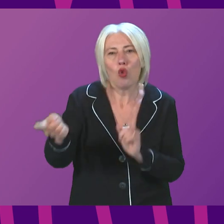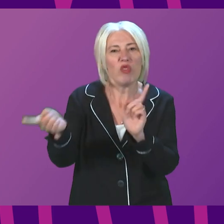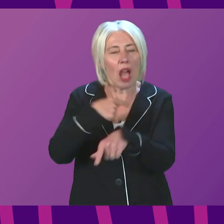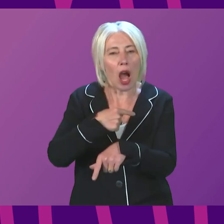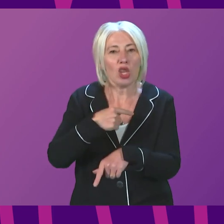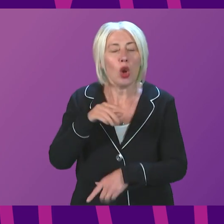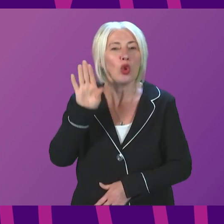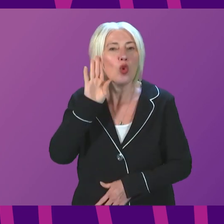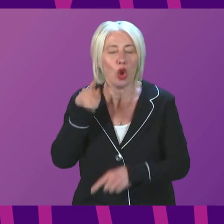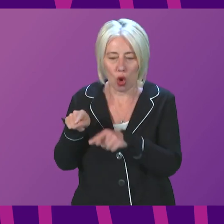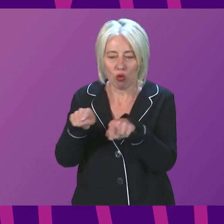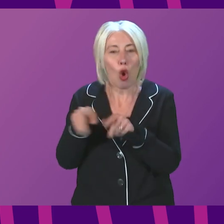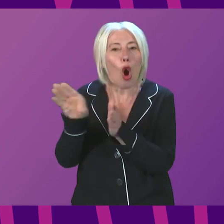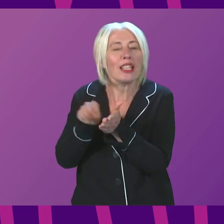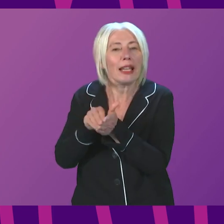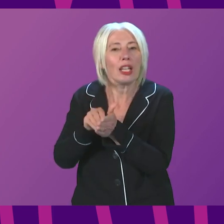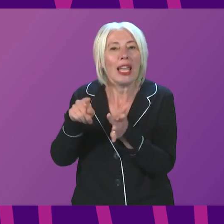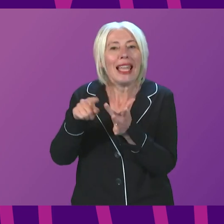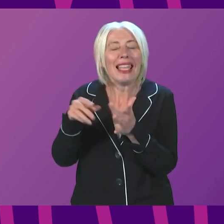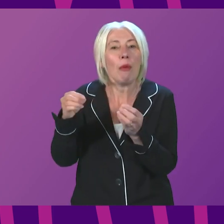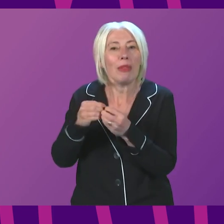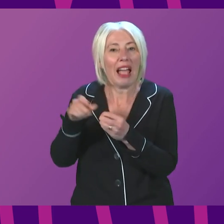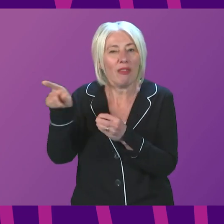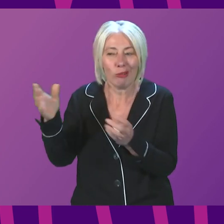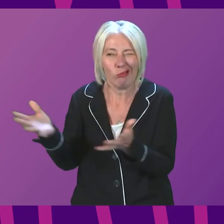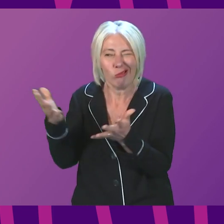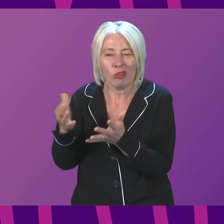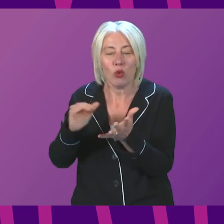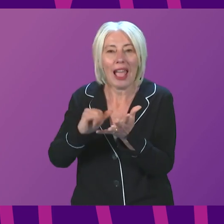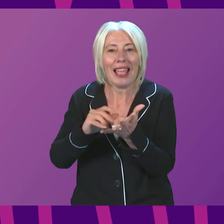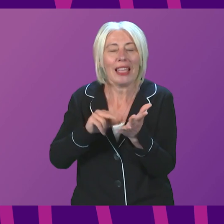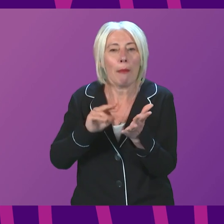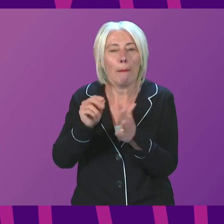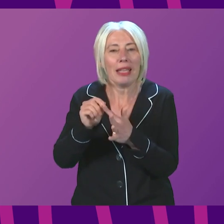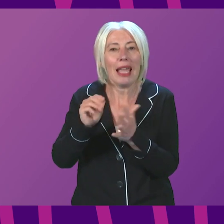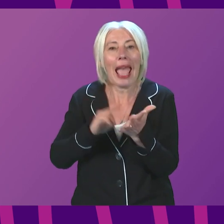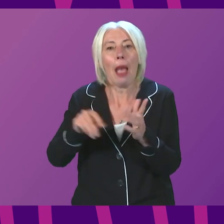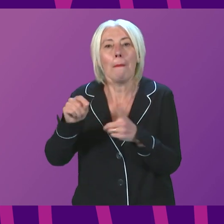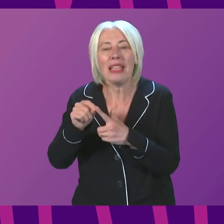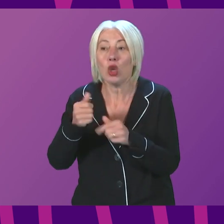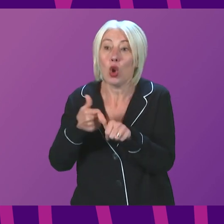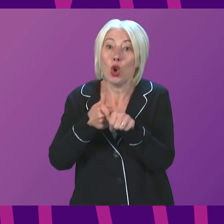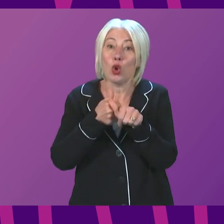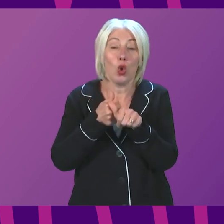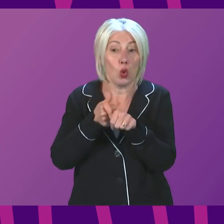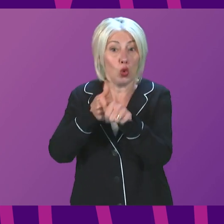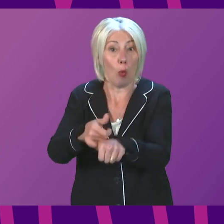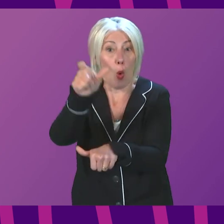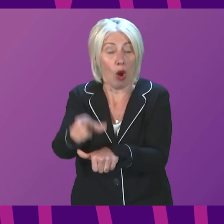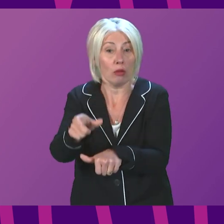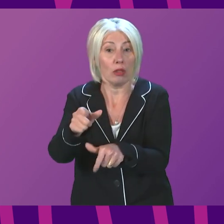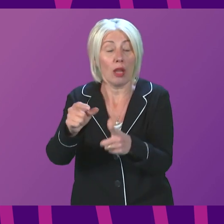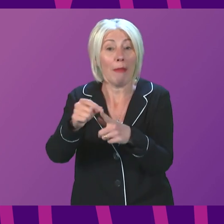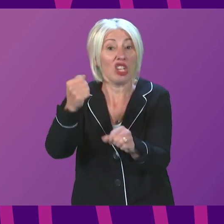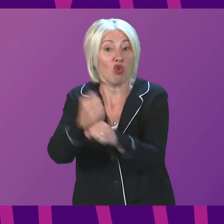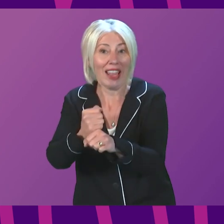recording in which Ian Blackford encouraged SNP MPs to support the guilty party instead